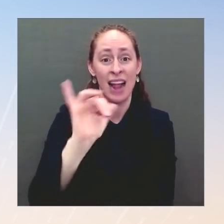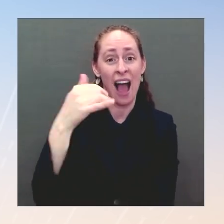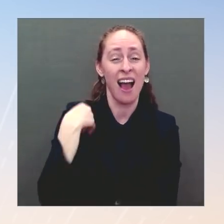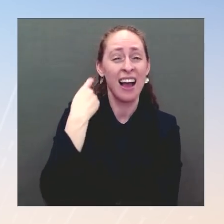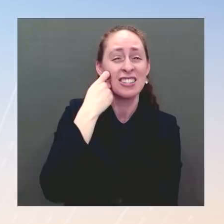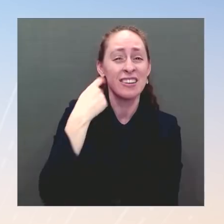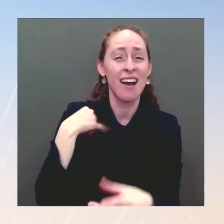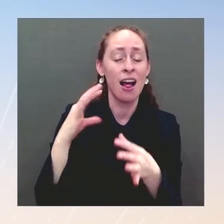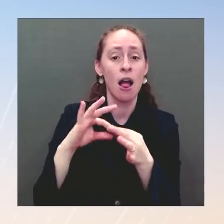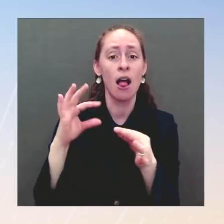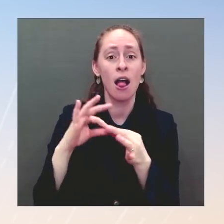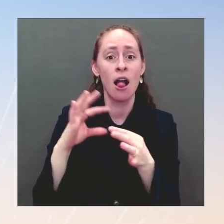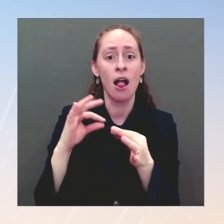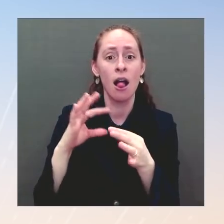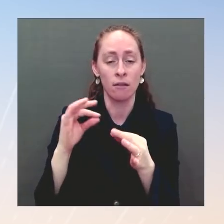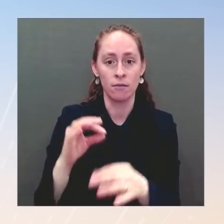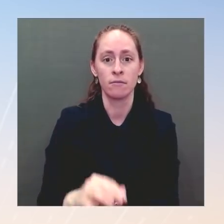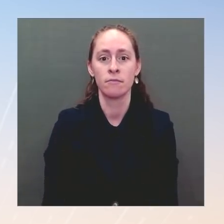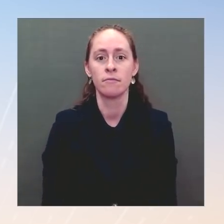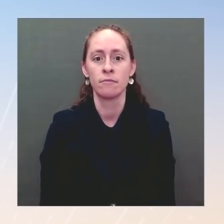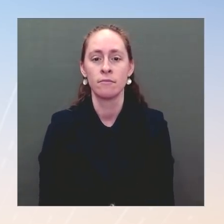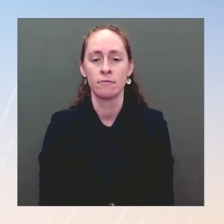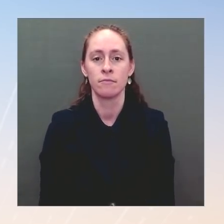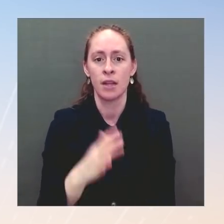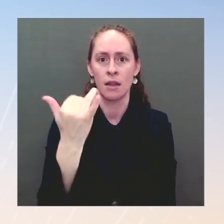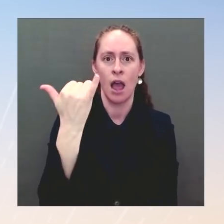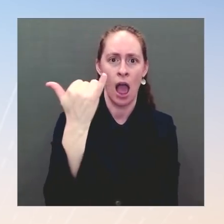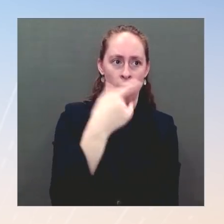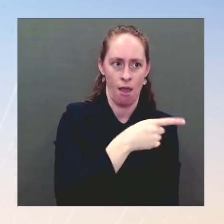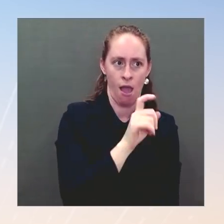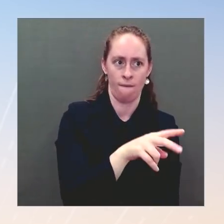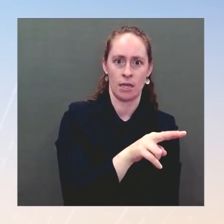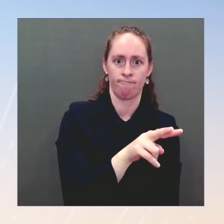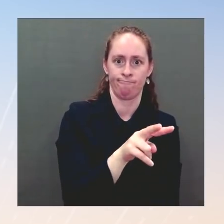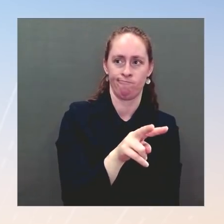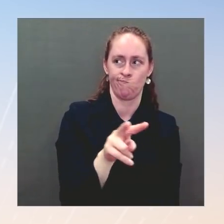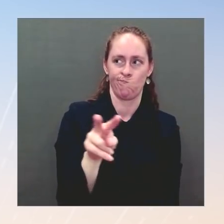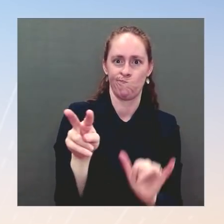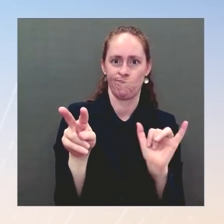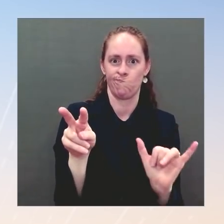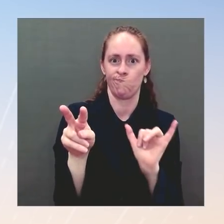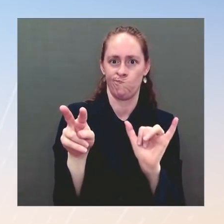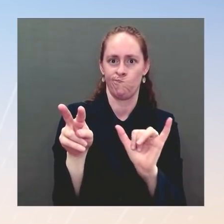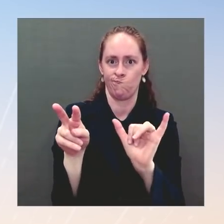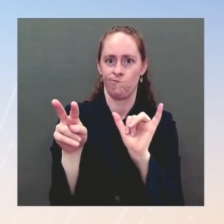to what our reaction has been. And he has been forced to need to respond and adapt his own actions.